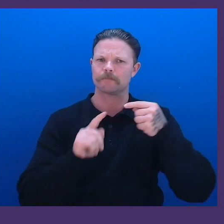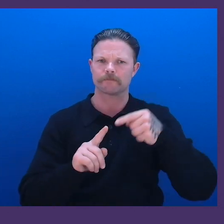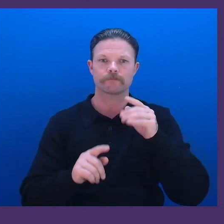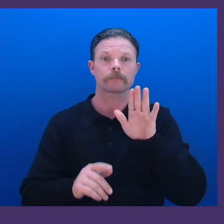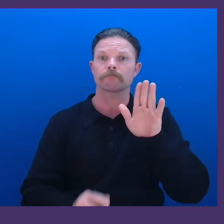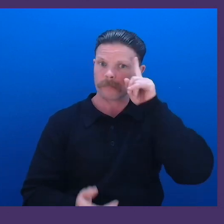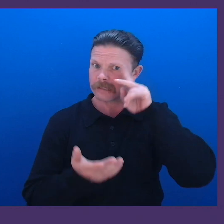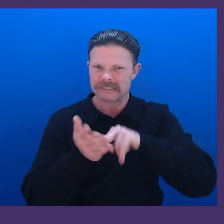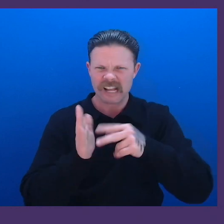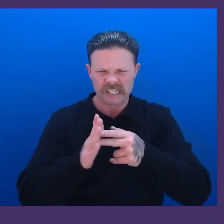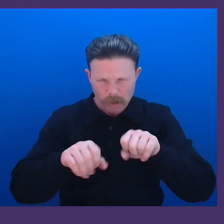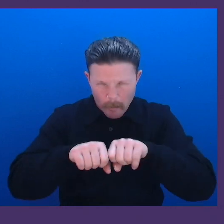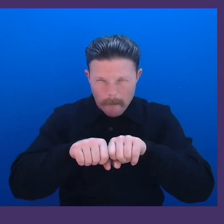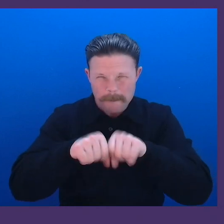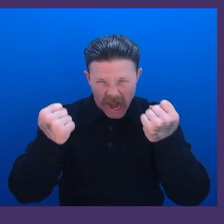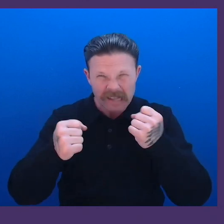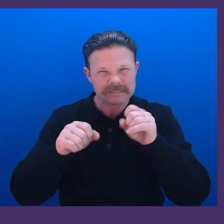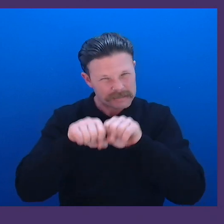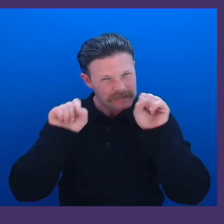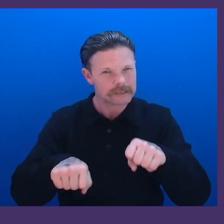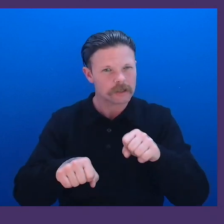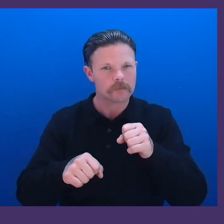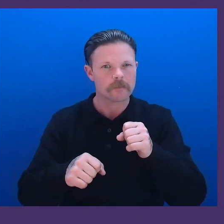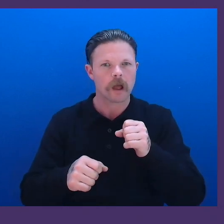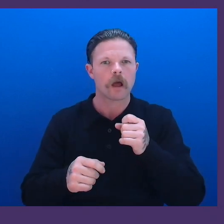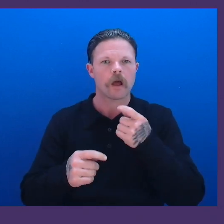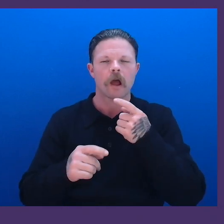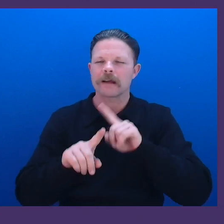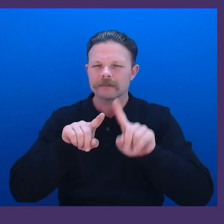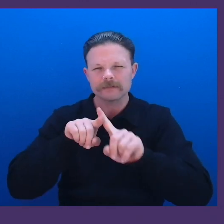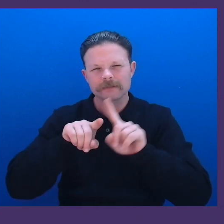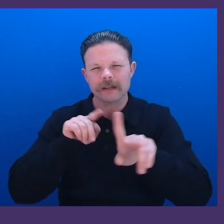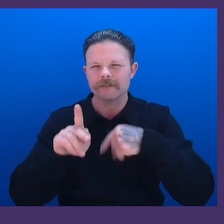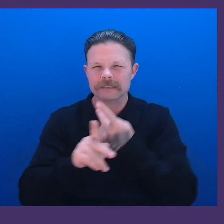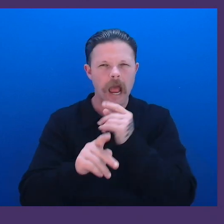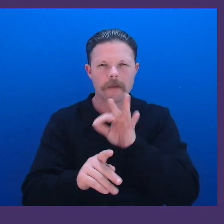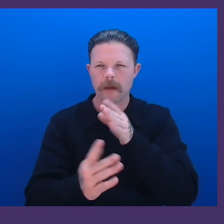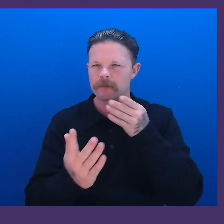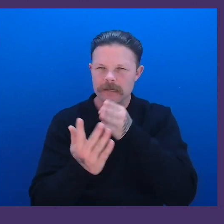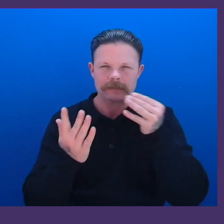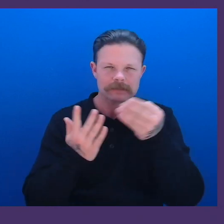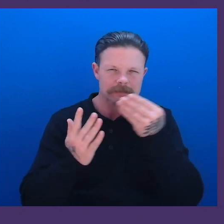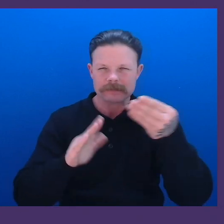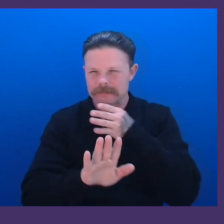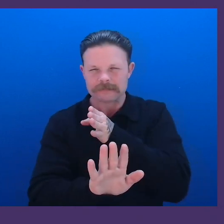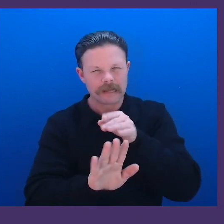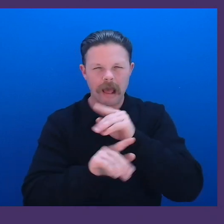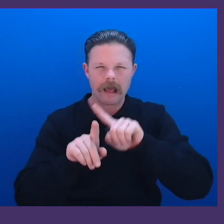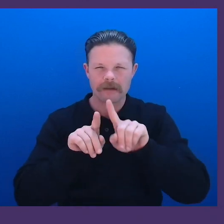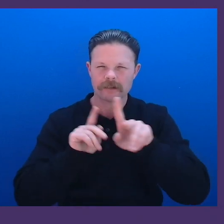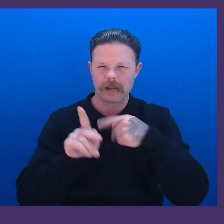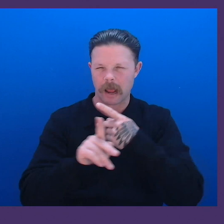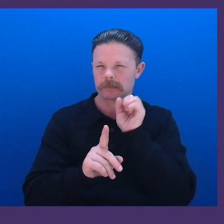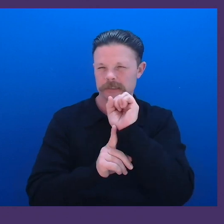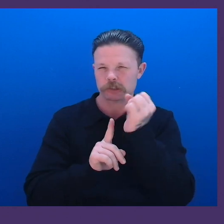of adversarial scenarios. As well, we also use users who are closer to your average user